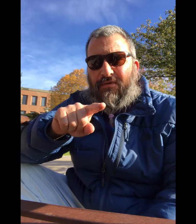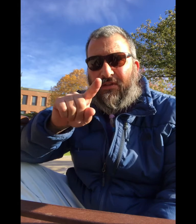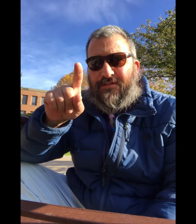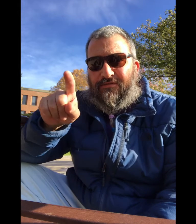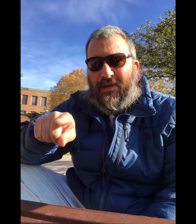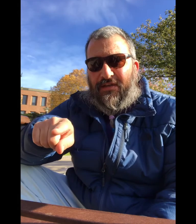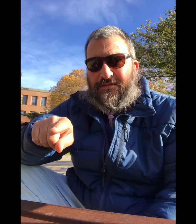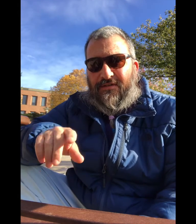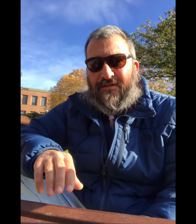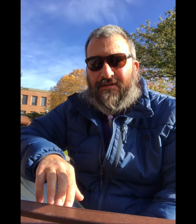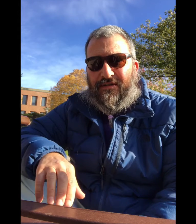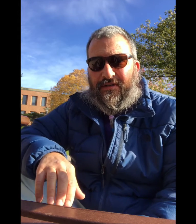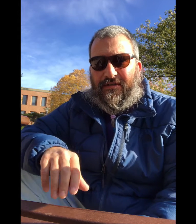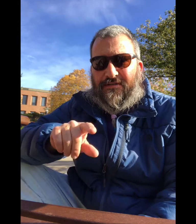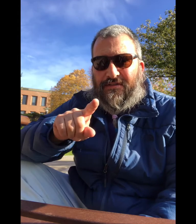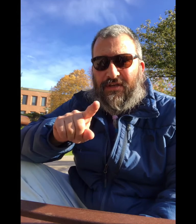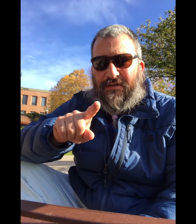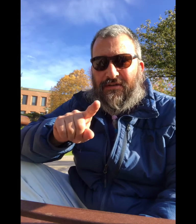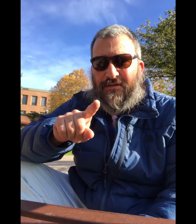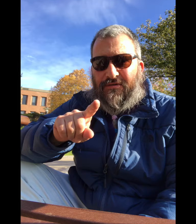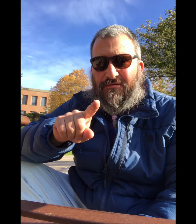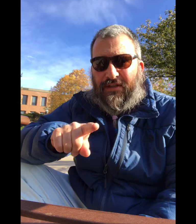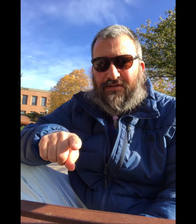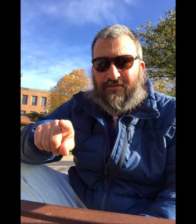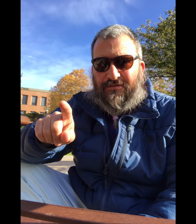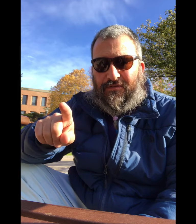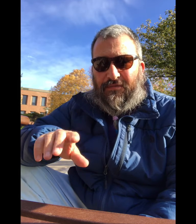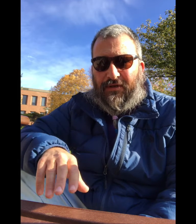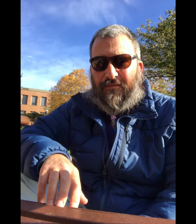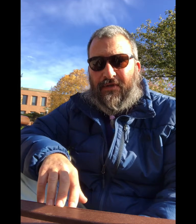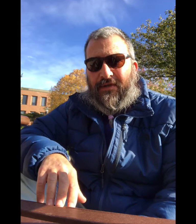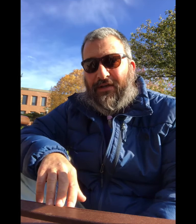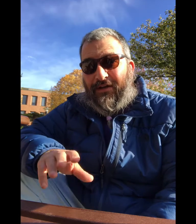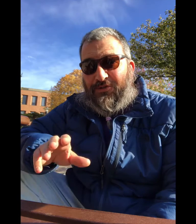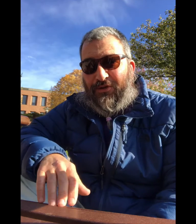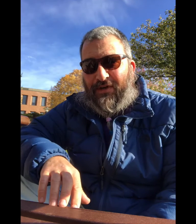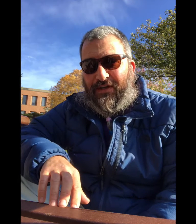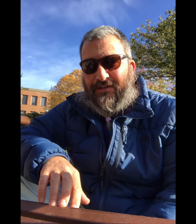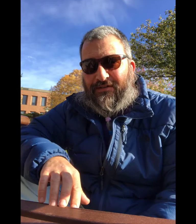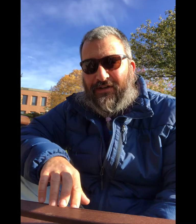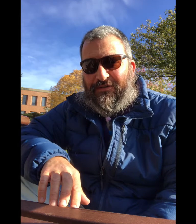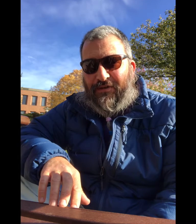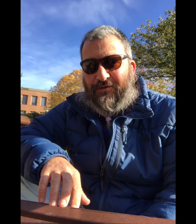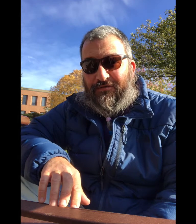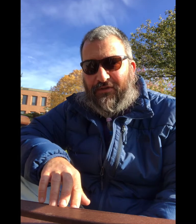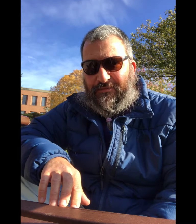relative max, this is a relative min. And I'll show you why I do them differently